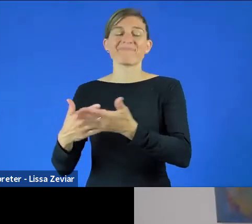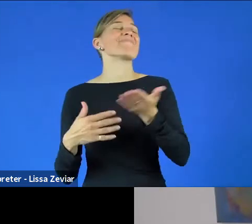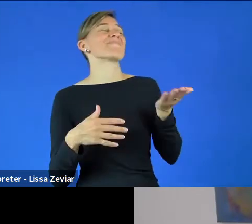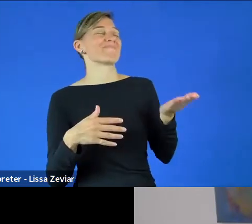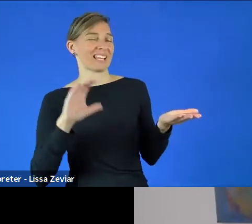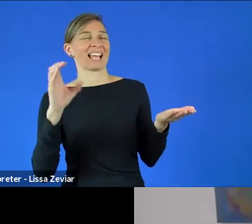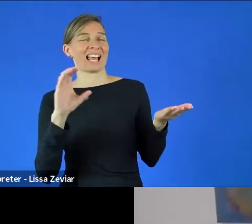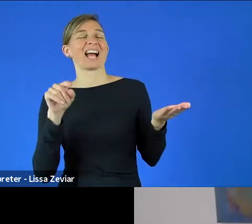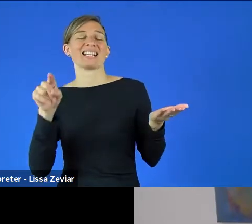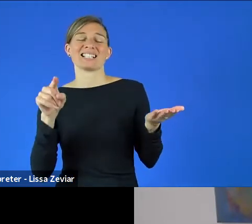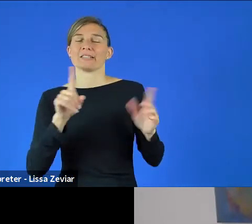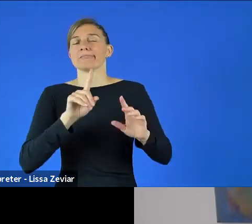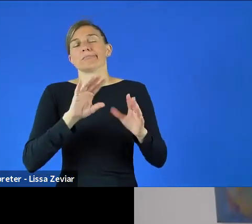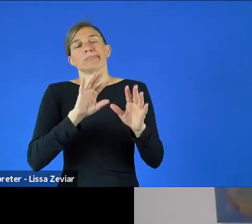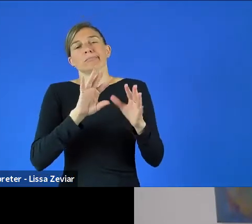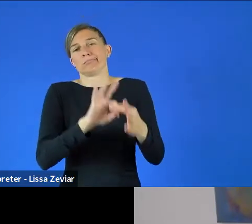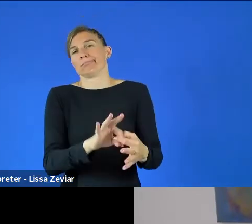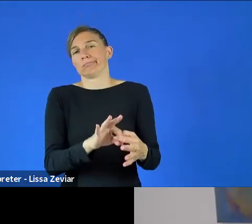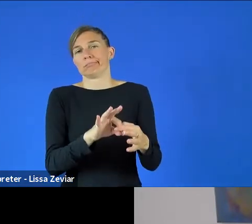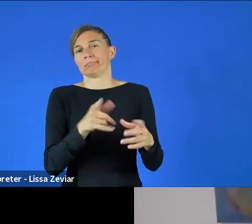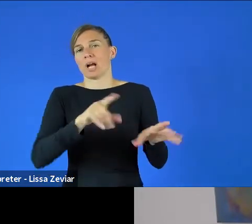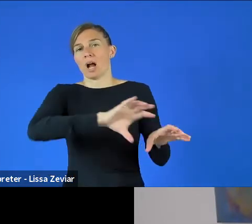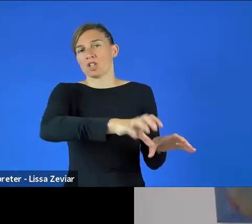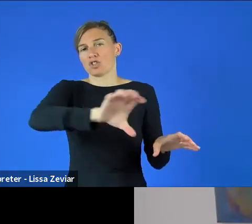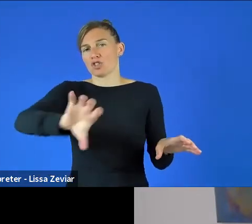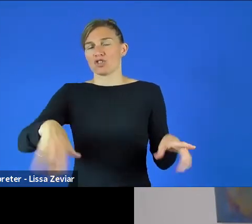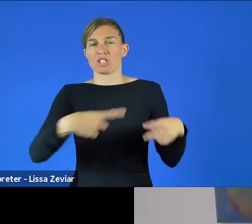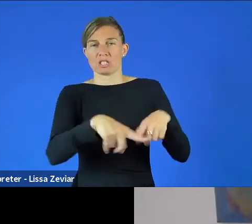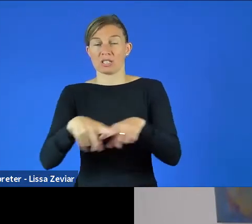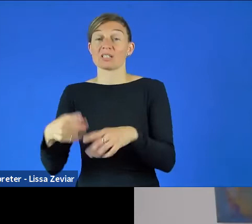As I was saying in my presentation, we have national delegation principles.